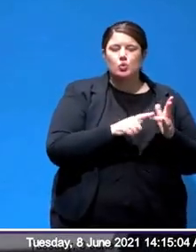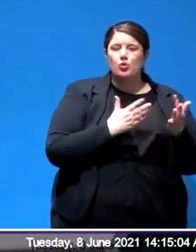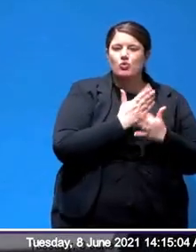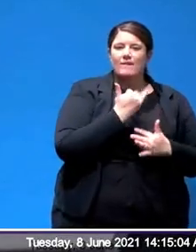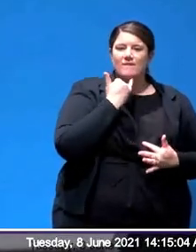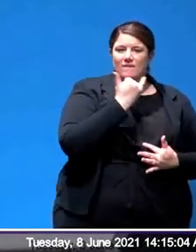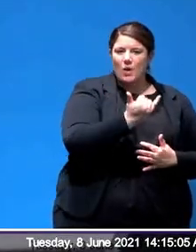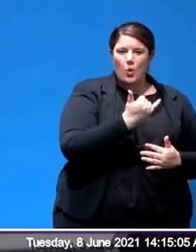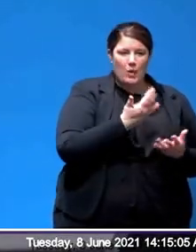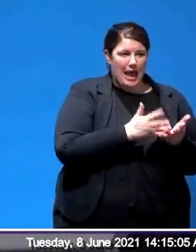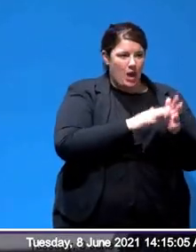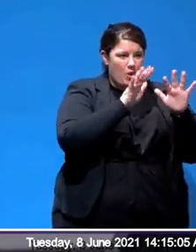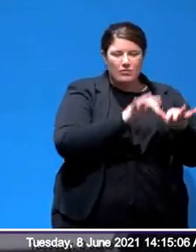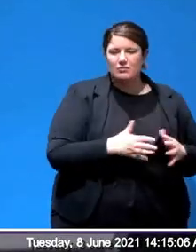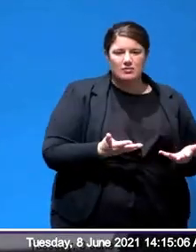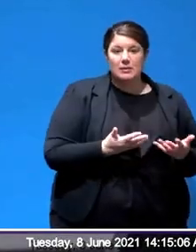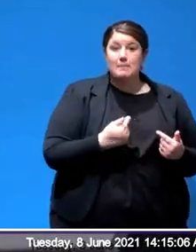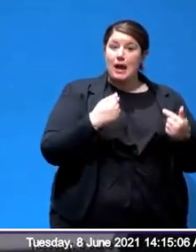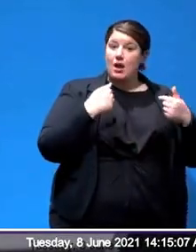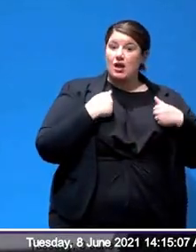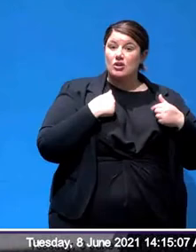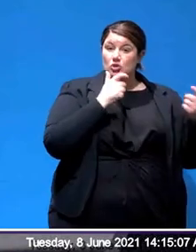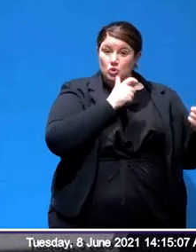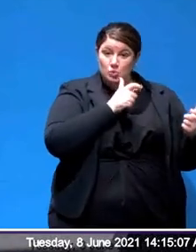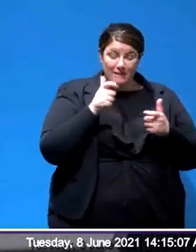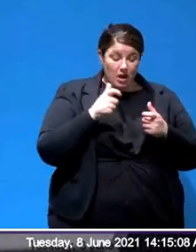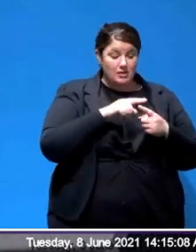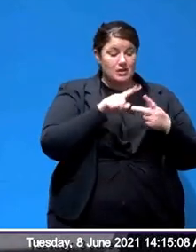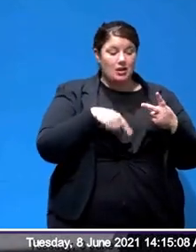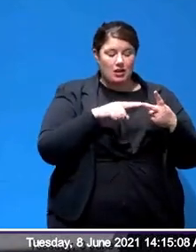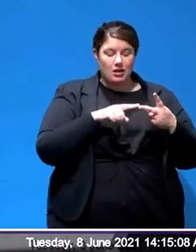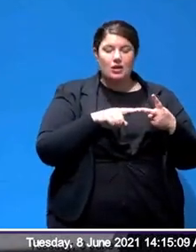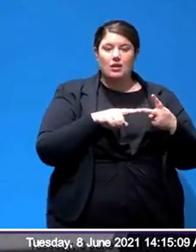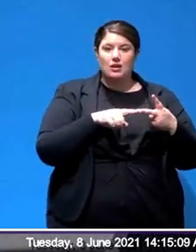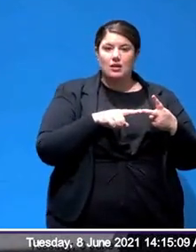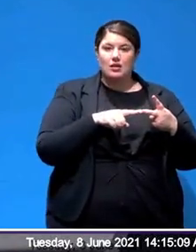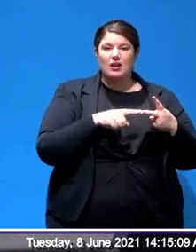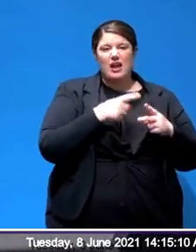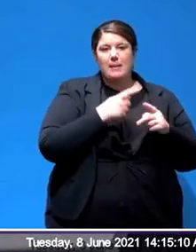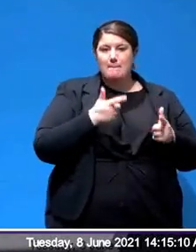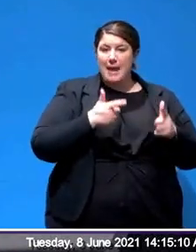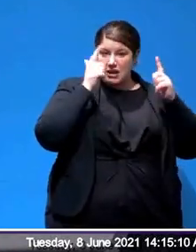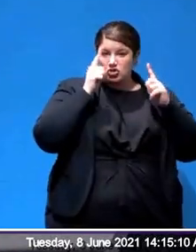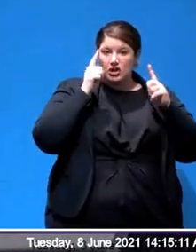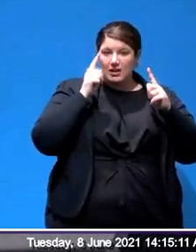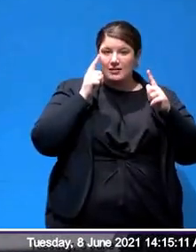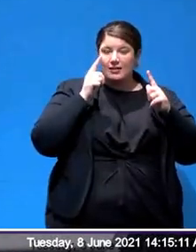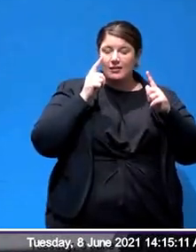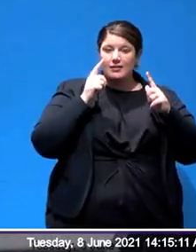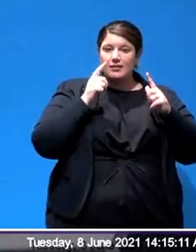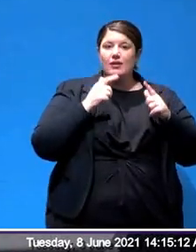But as a supervisor and as an ASM, it was on-the-job learnt, I guess